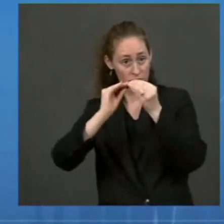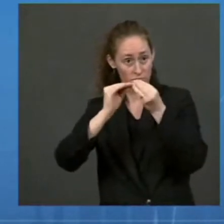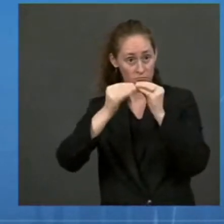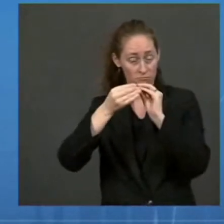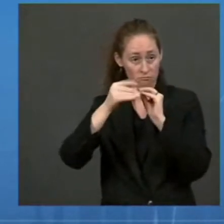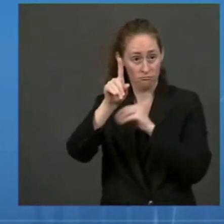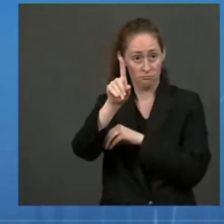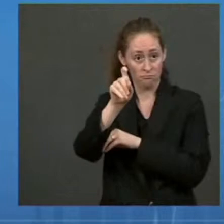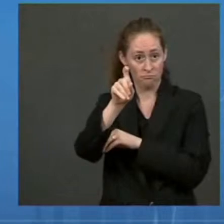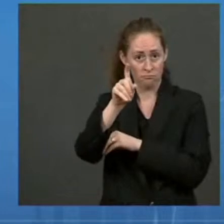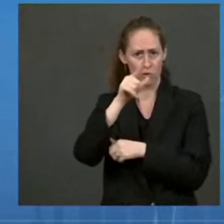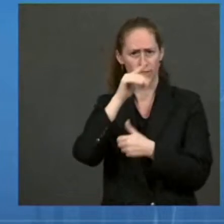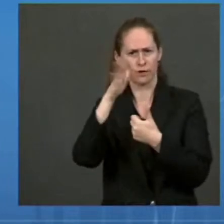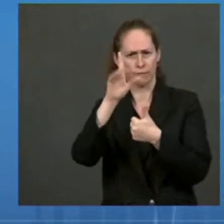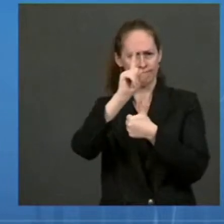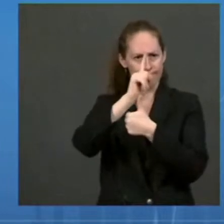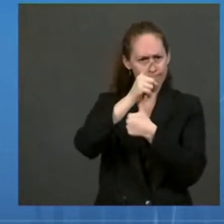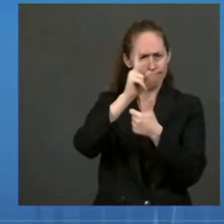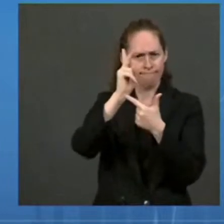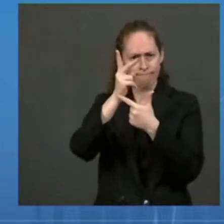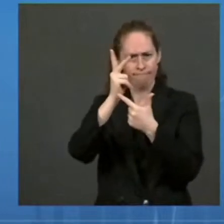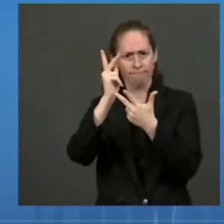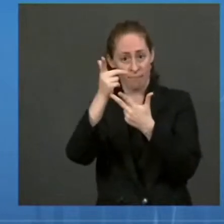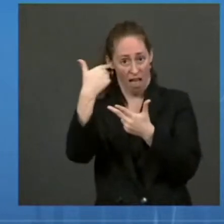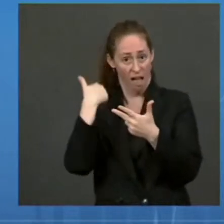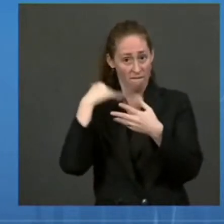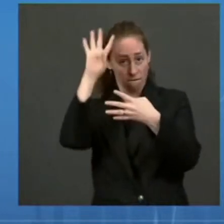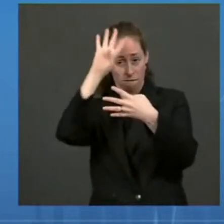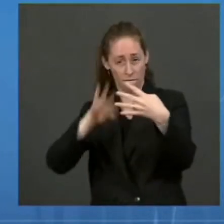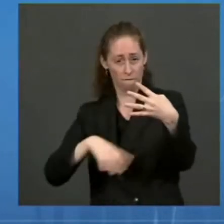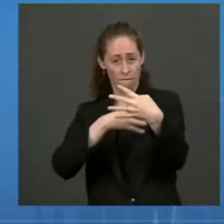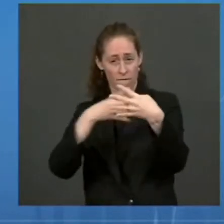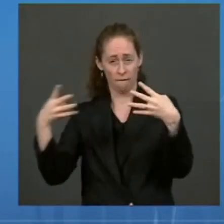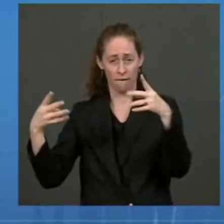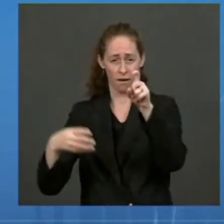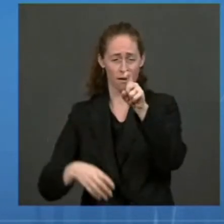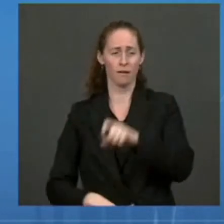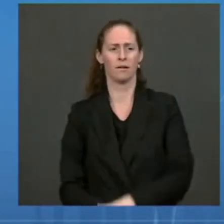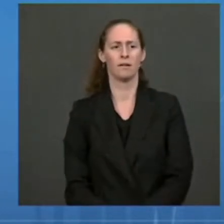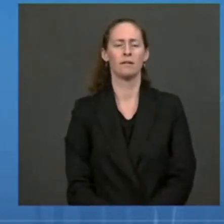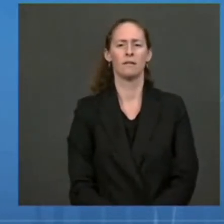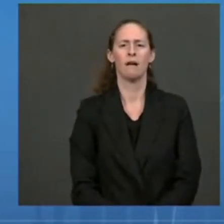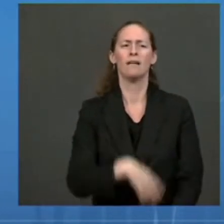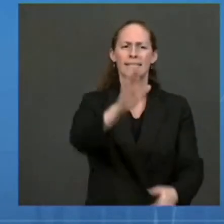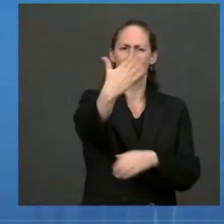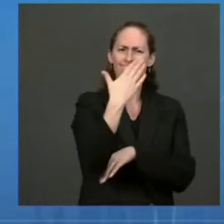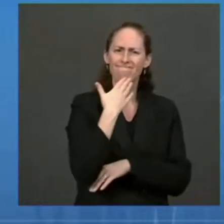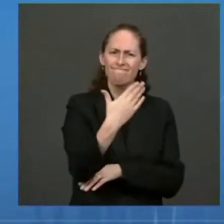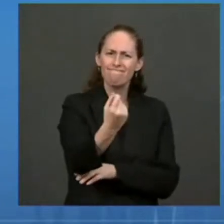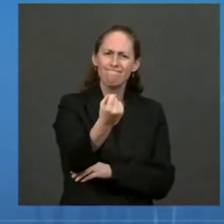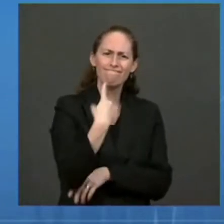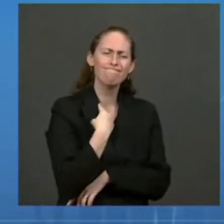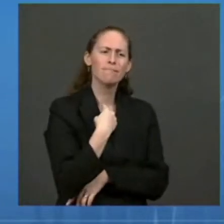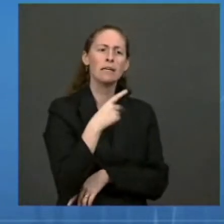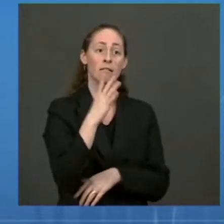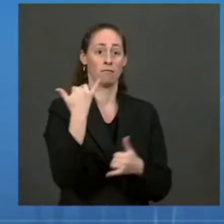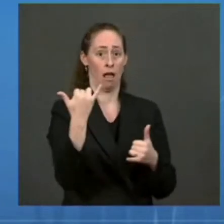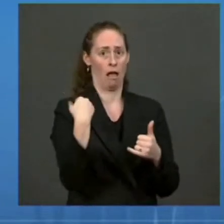BOOSTER SHOTS SO FAR AND SEPARATING THEM OUT FR TH FIRST SHOTS?